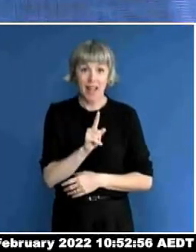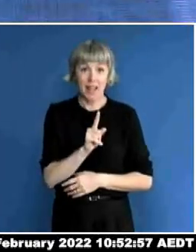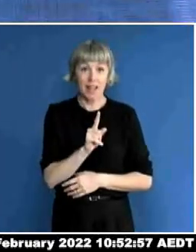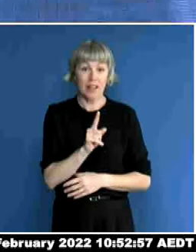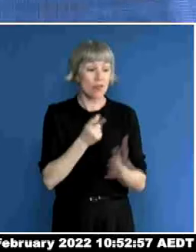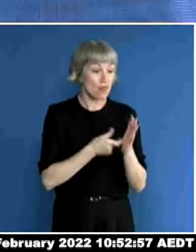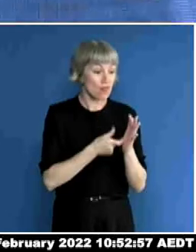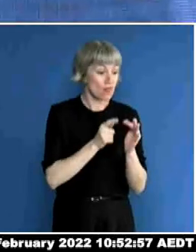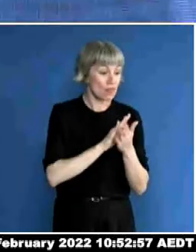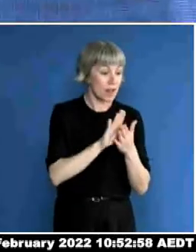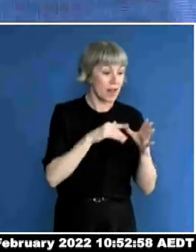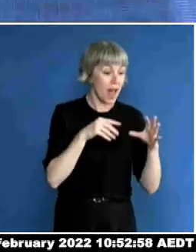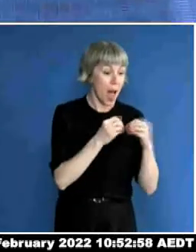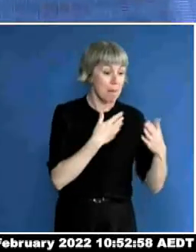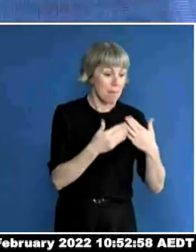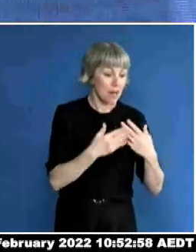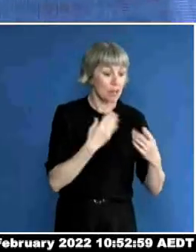not provided with training and development.